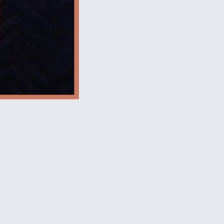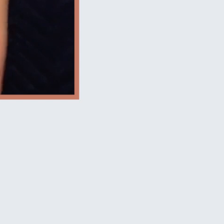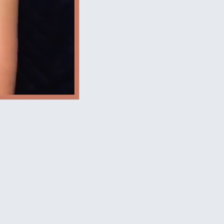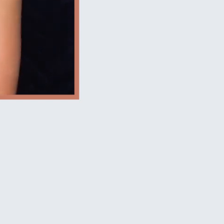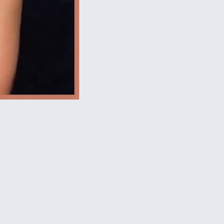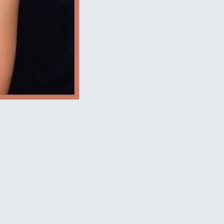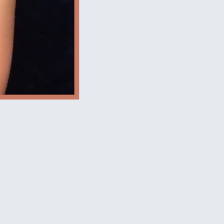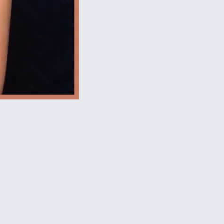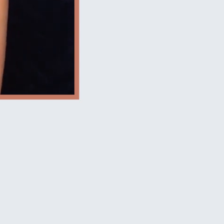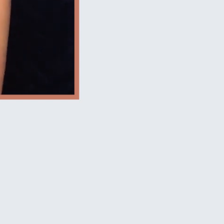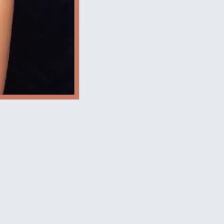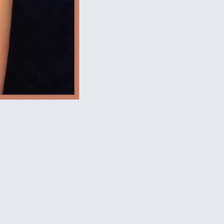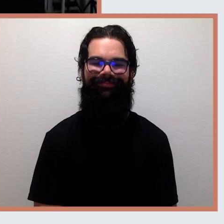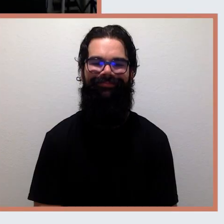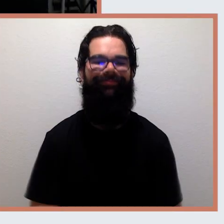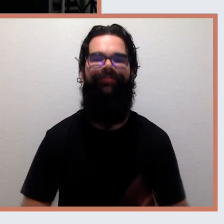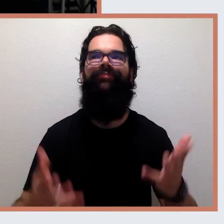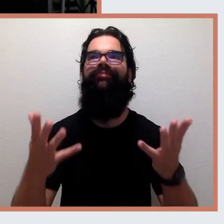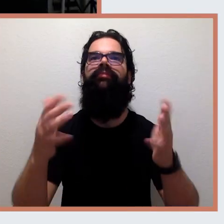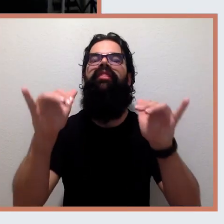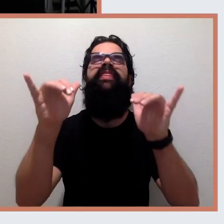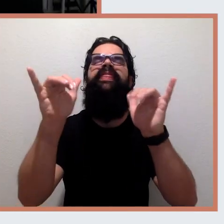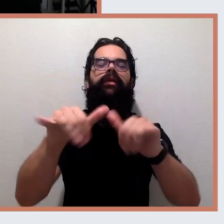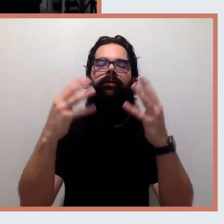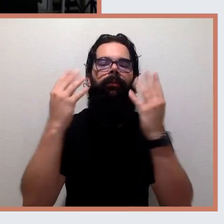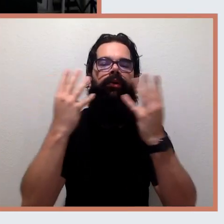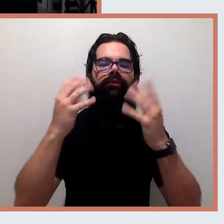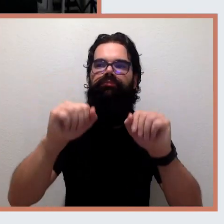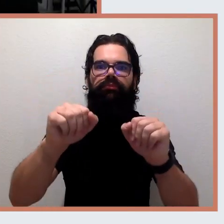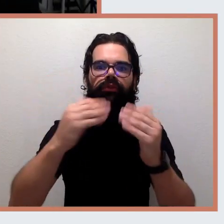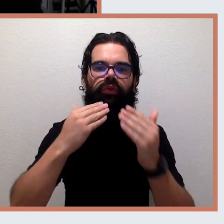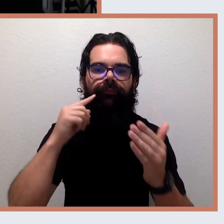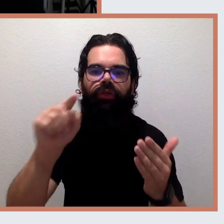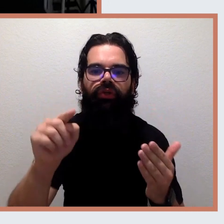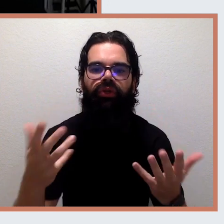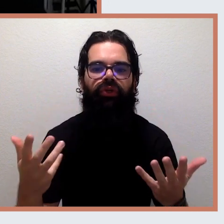You're good? You're not living on the streets?" "No, I'm doing just fine."